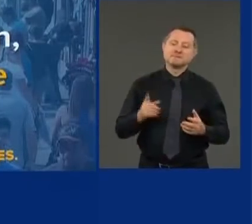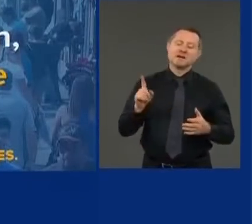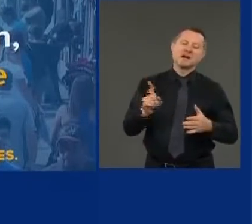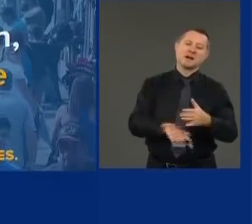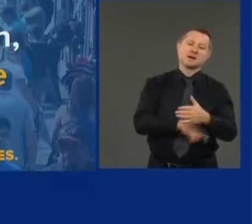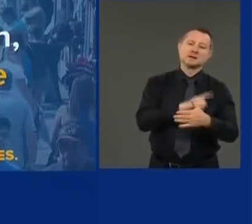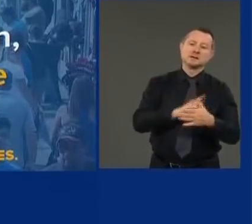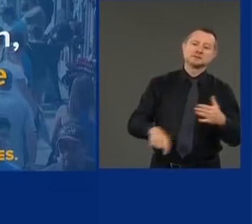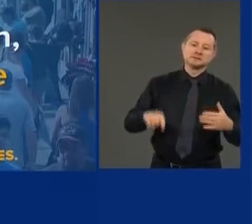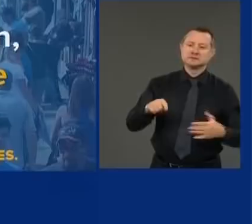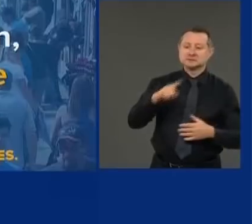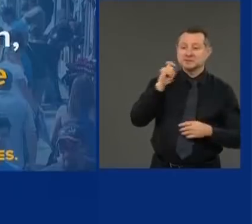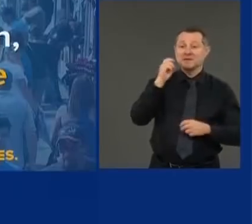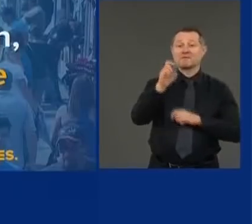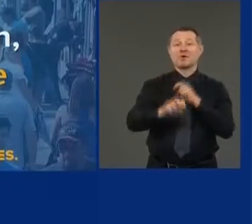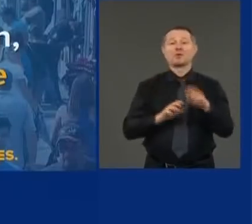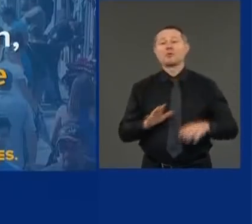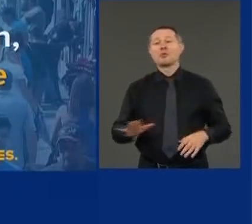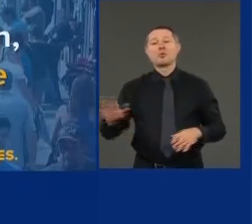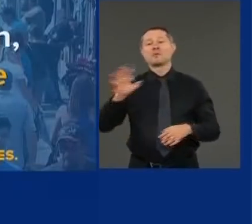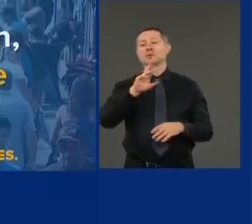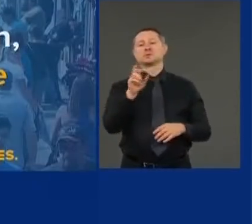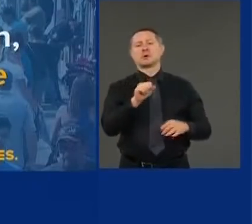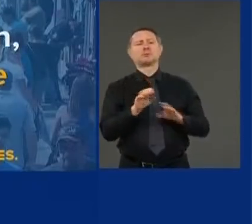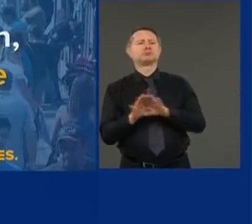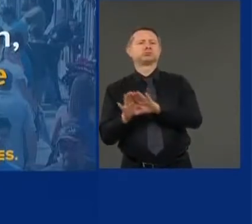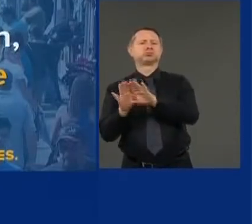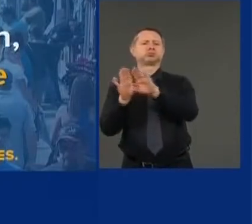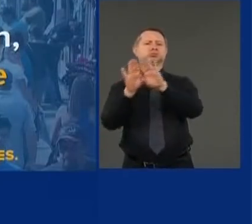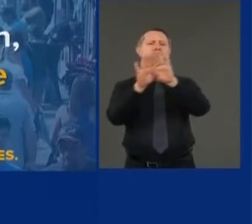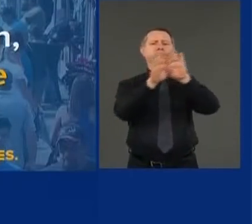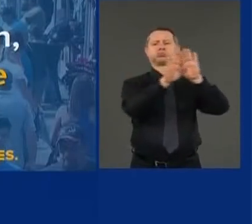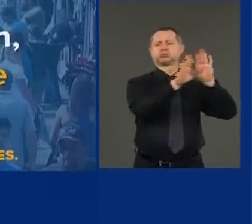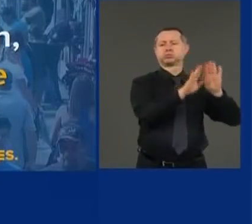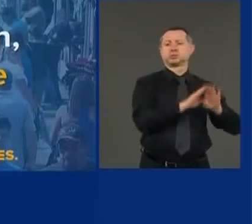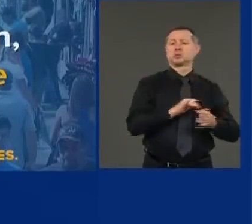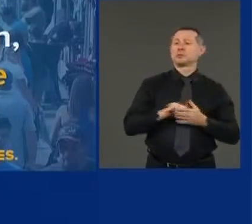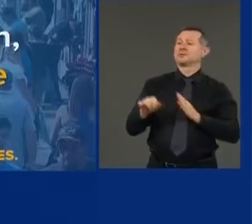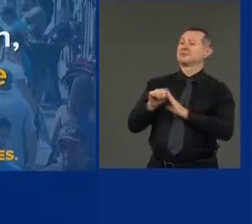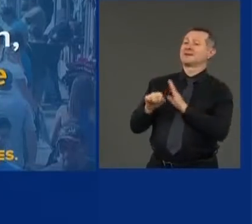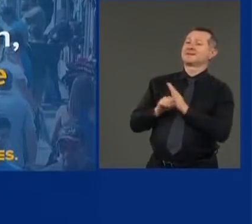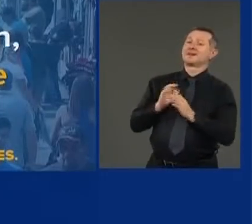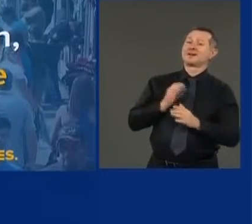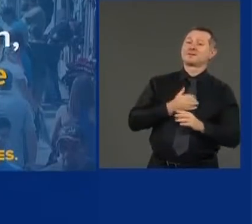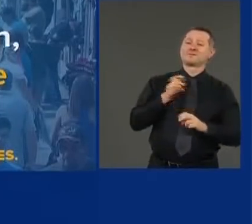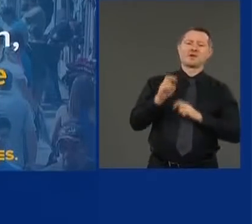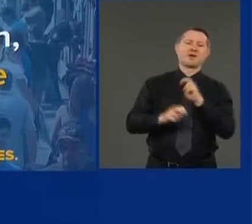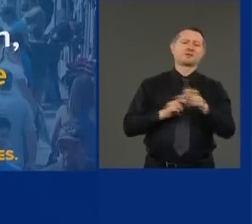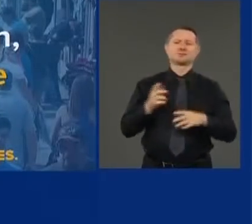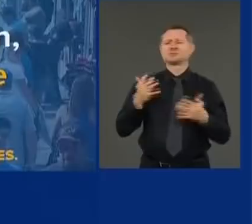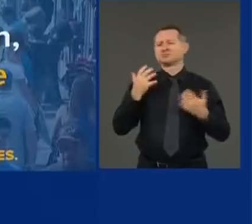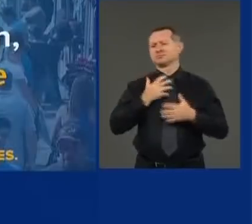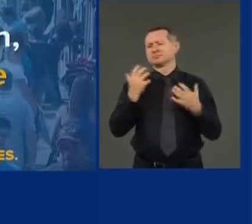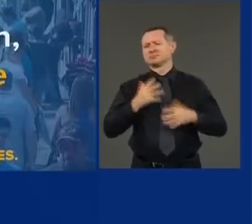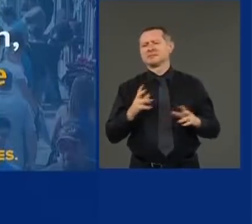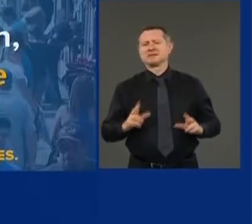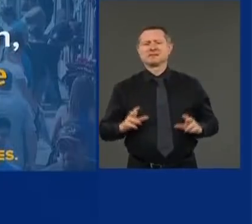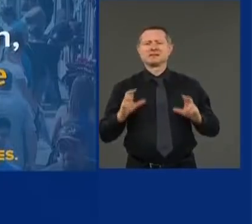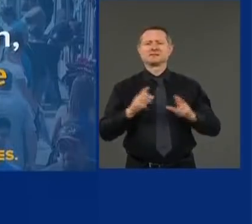STATE FAIR IN SYRACUSE. THIS IS REALLY A TOUGH ONE. FAIRS ALL ACROSS THE NATION ARE NOT REOPENING.